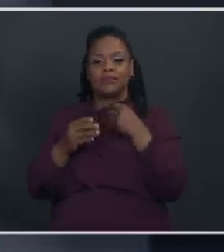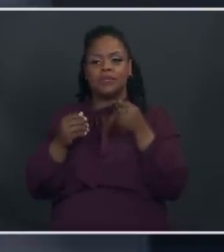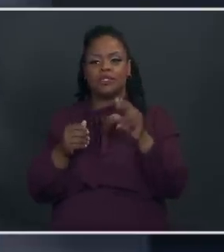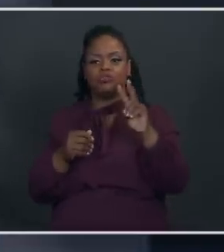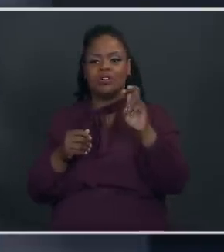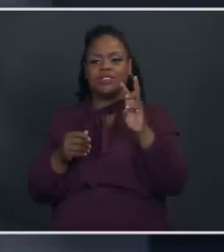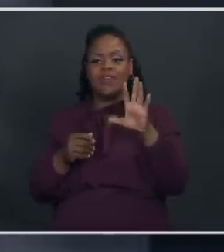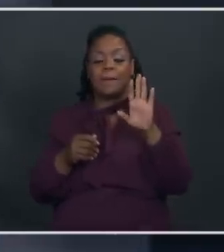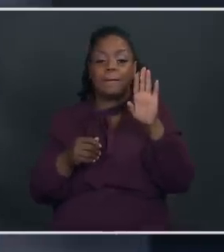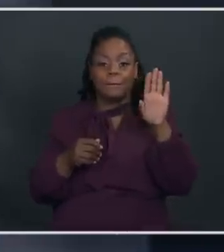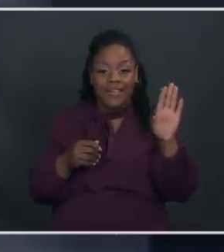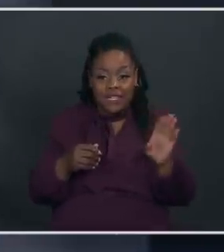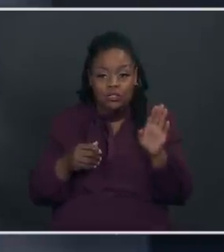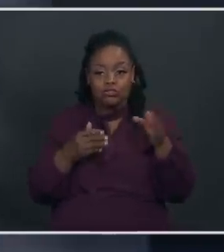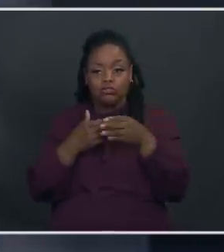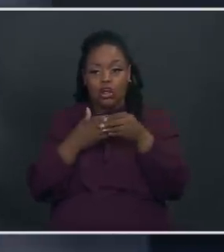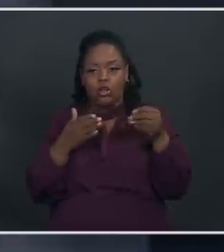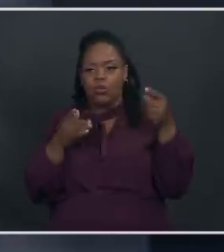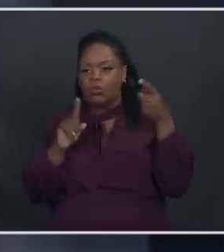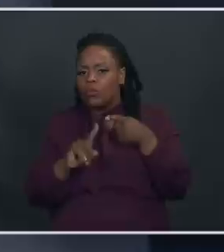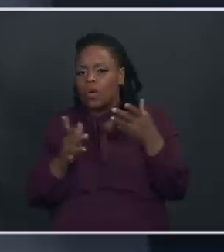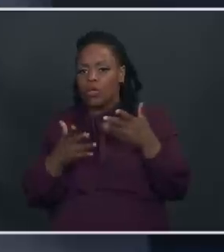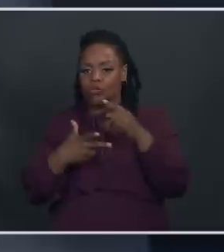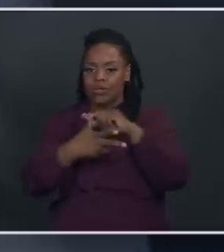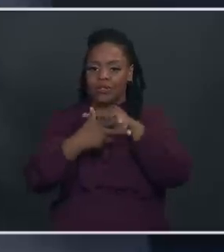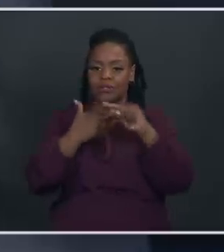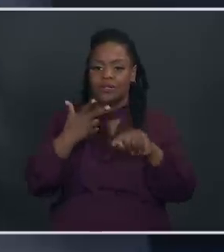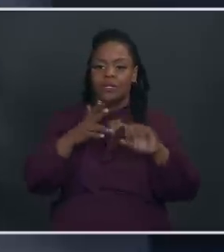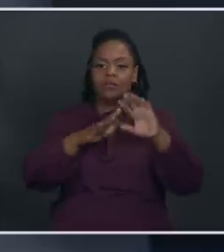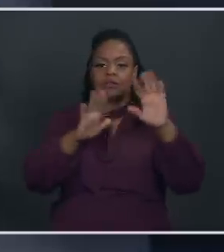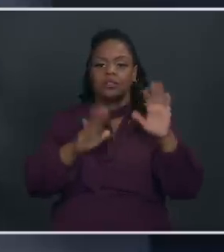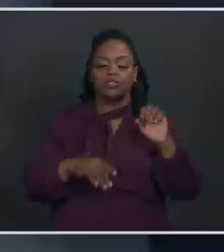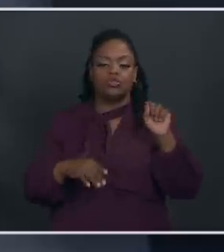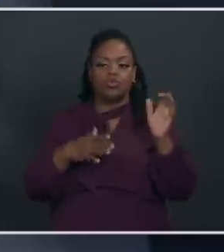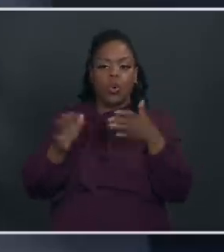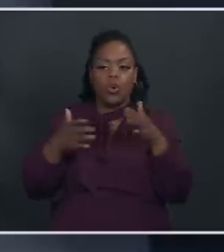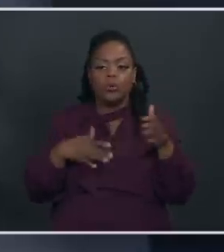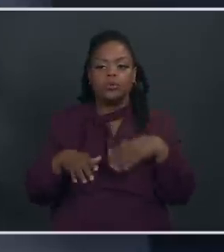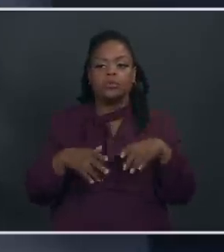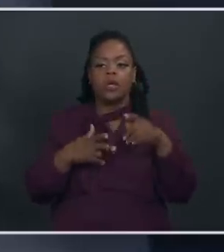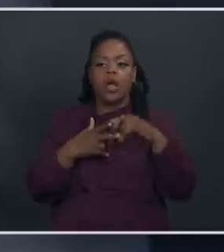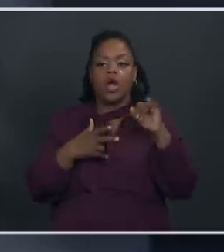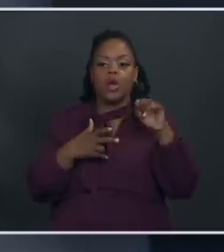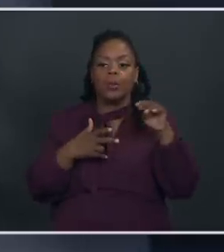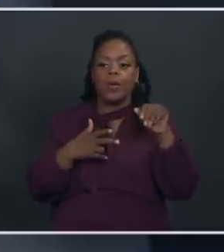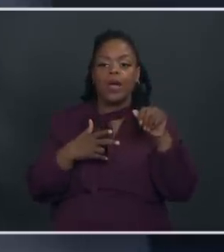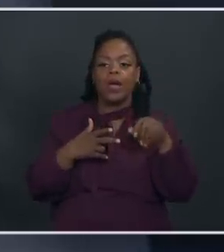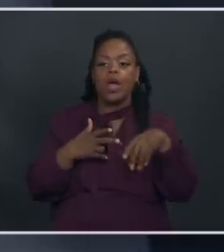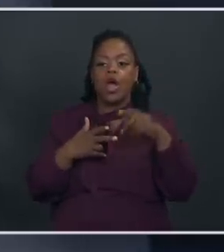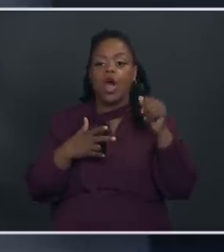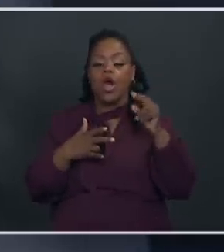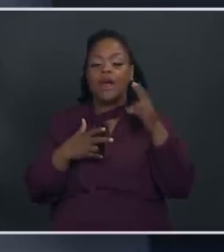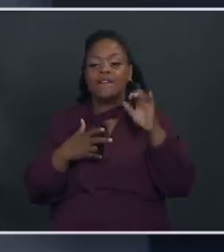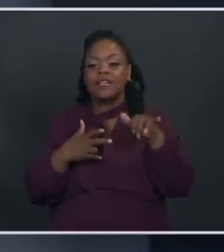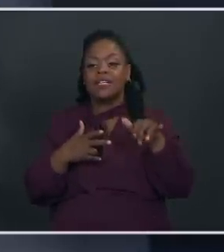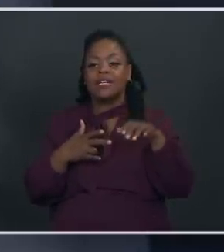Irma, Harvey, and Maria. Maria destroyed Puerto Rico. Harvey dropped more water on Houston in five days than goes over Niagara